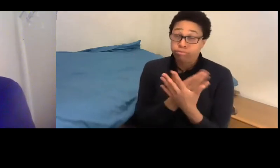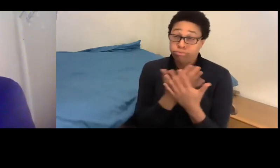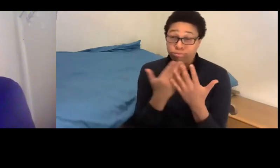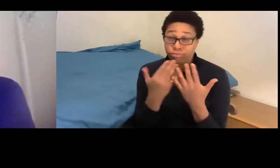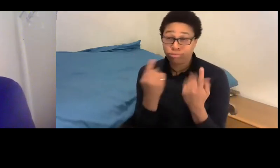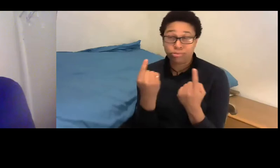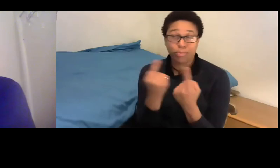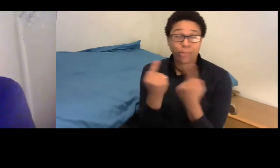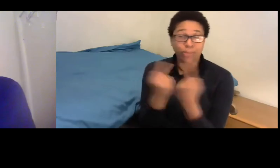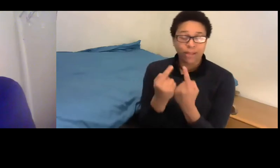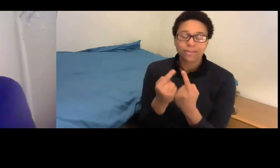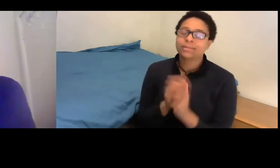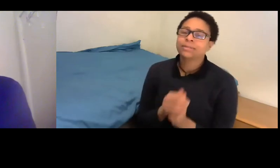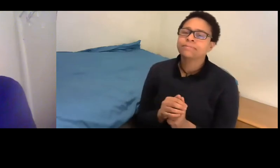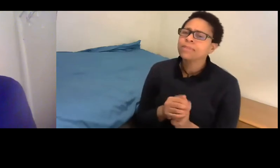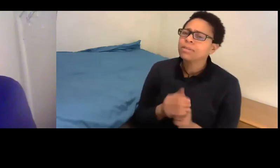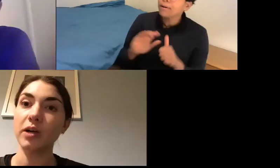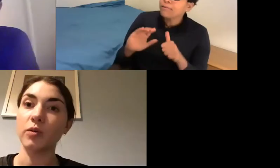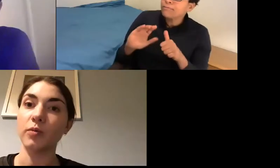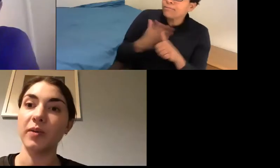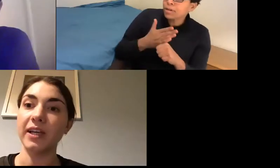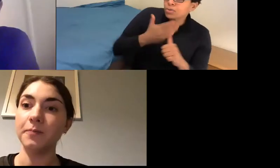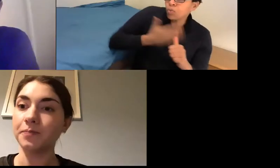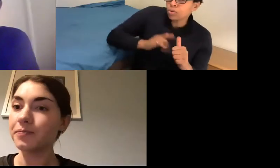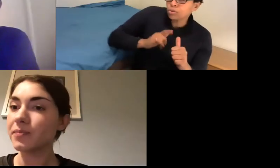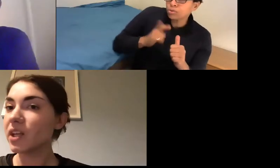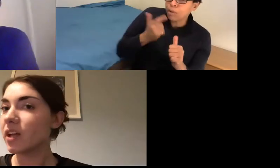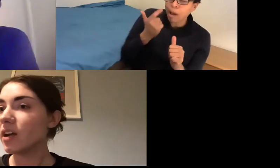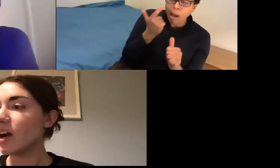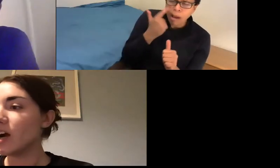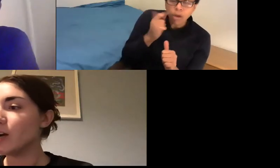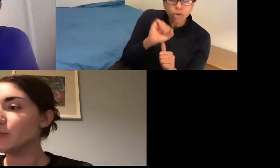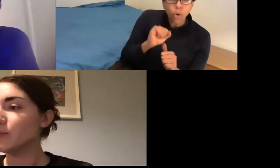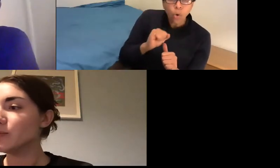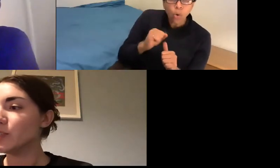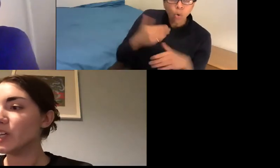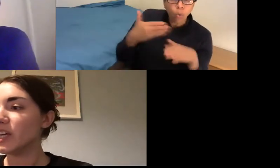with touching on some of your older work probably. And looking